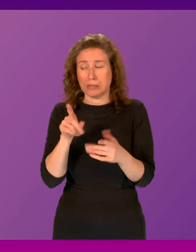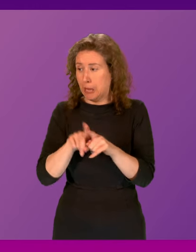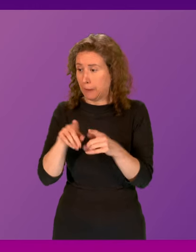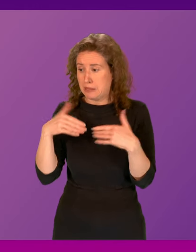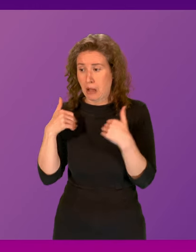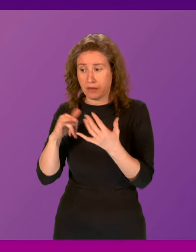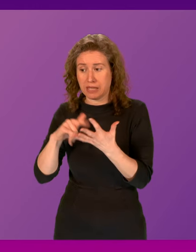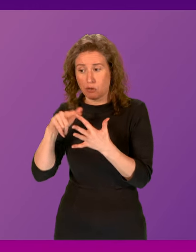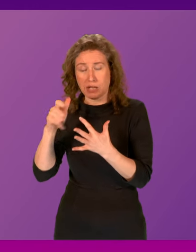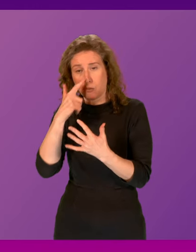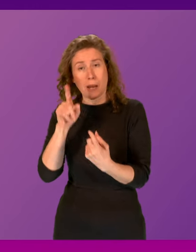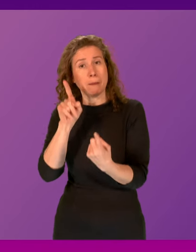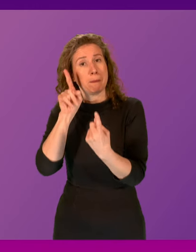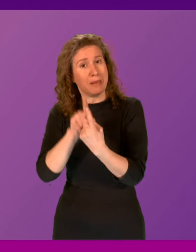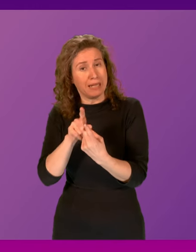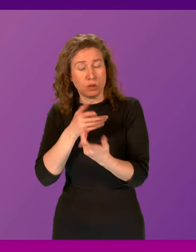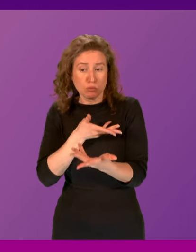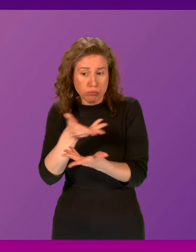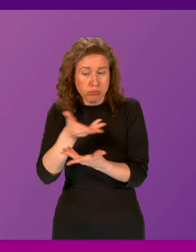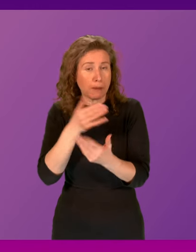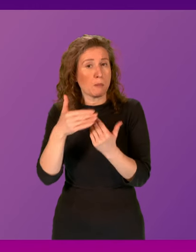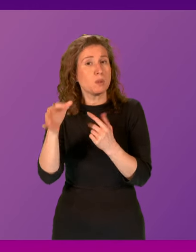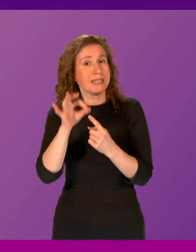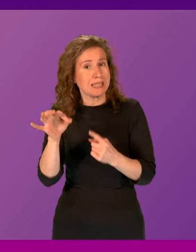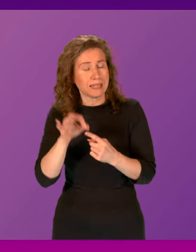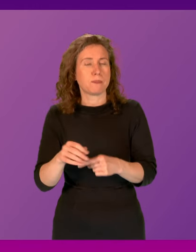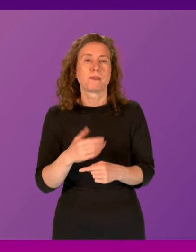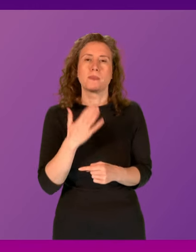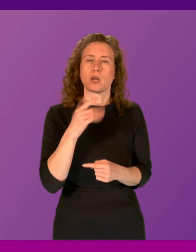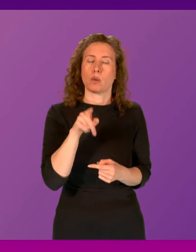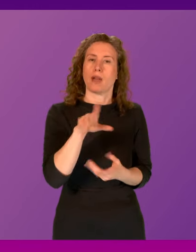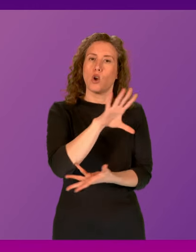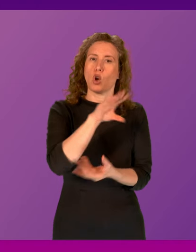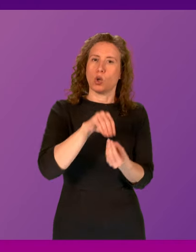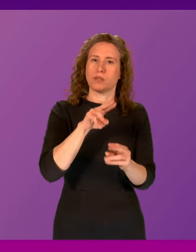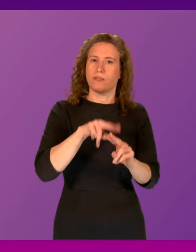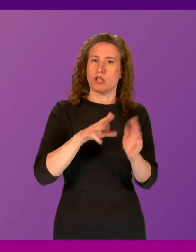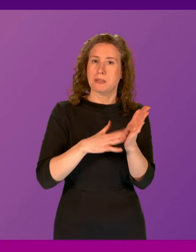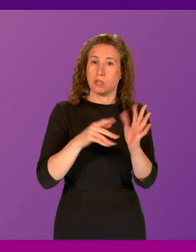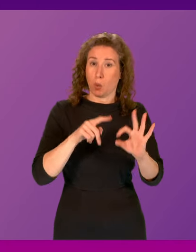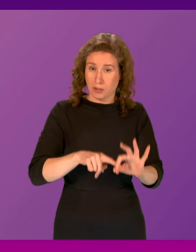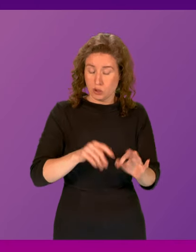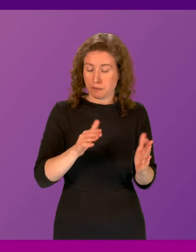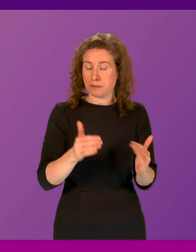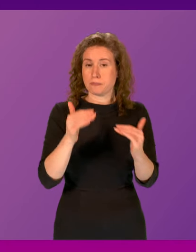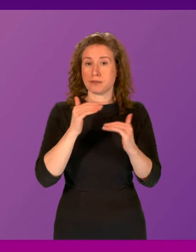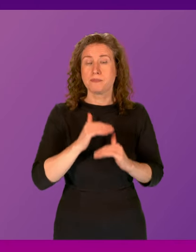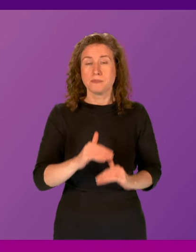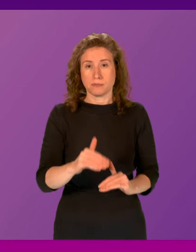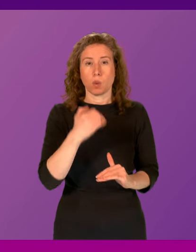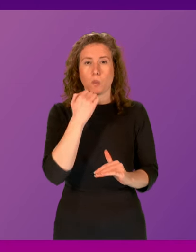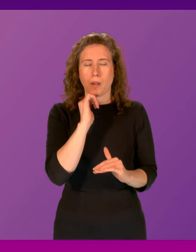meet Bob Doris to discuss this very important issue. That concludes First Minister’s question time. The next item of business is a members’